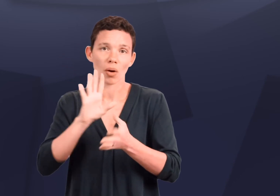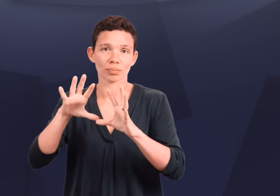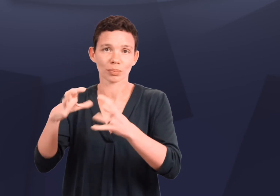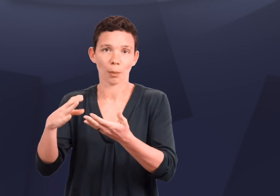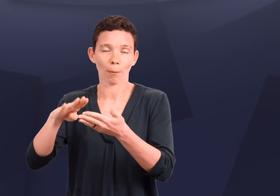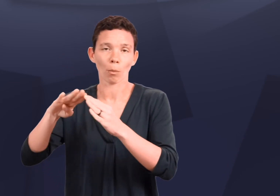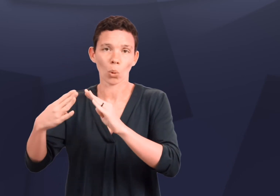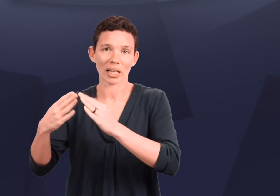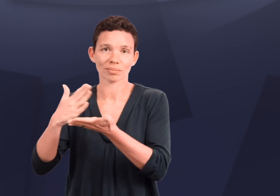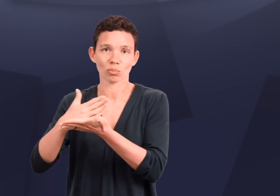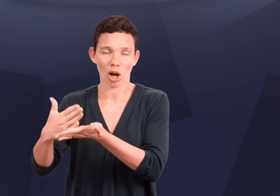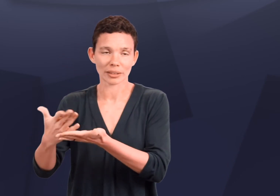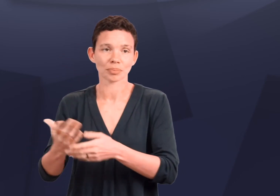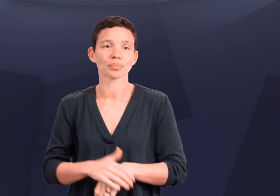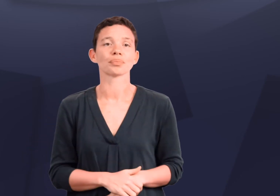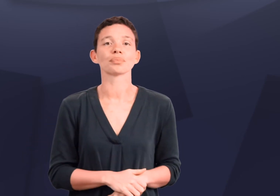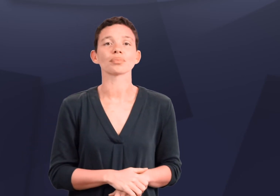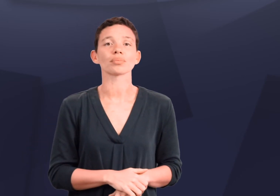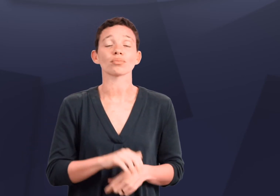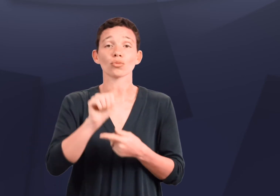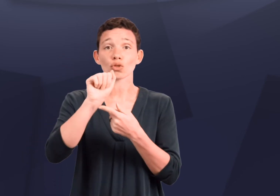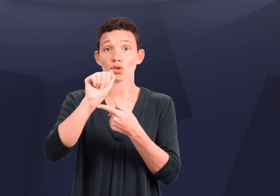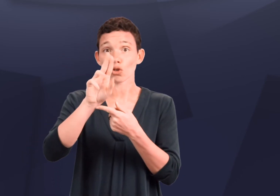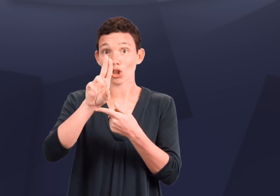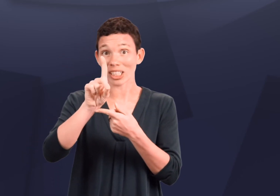meaning towards those in marginalized black and brown communities.